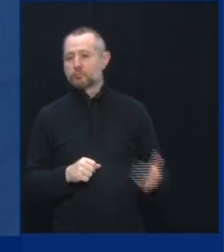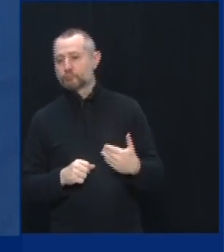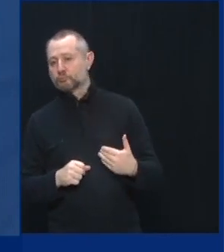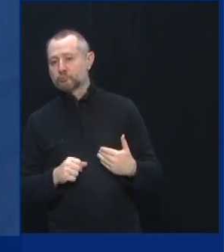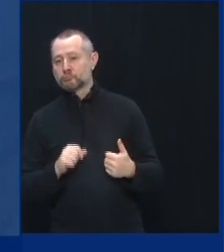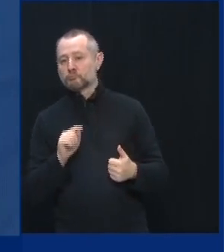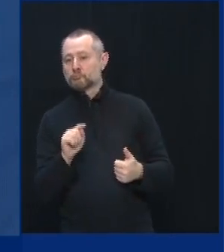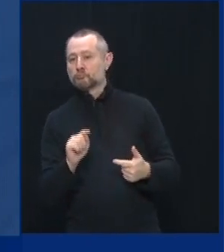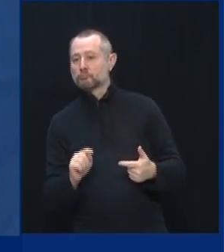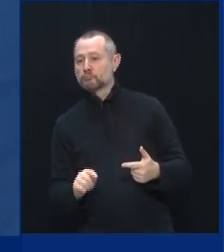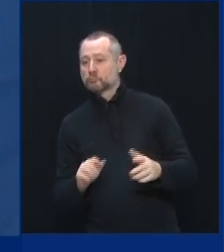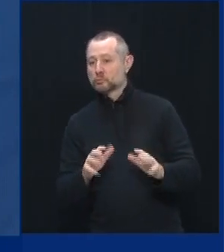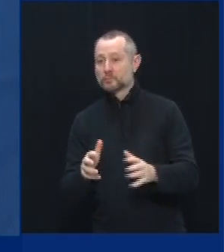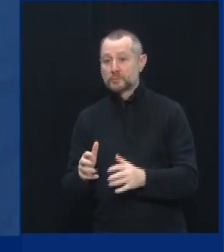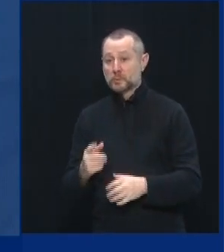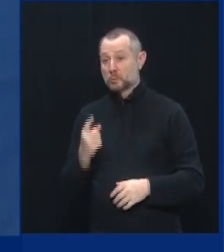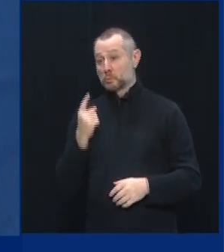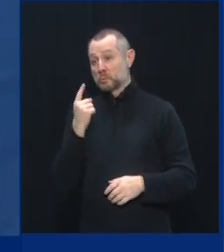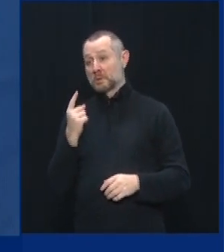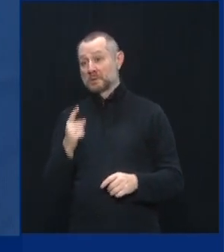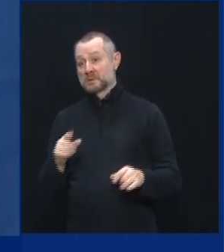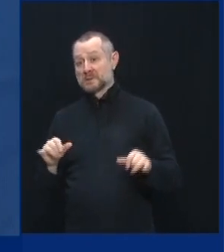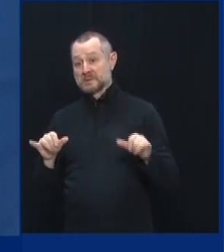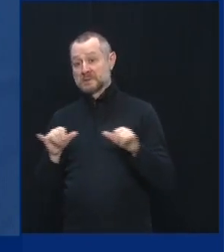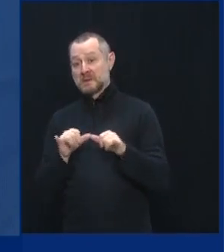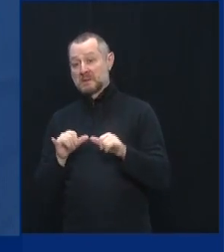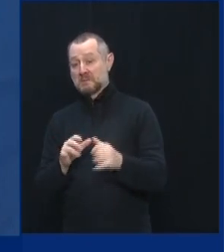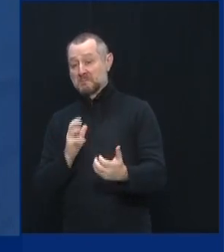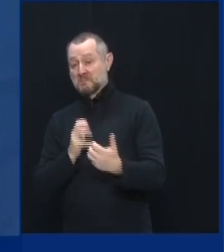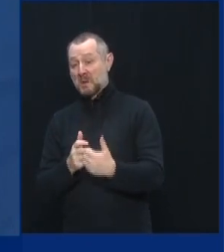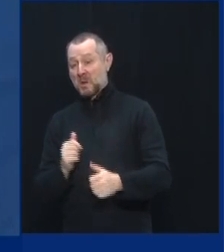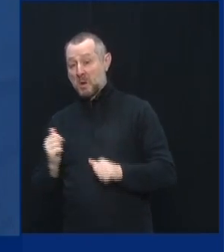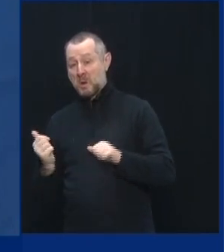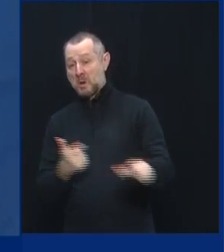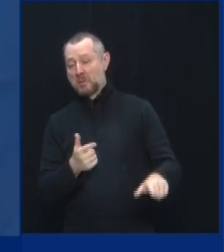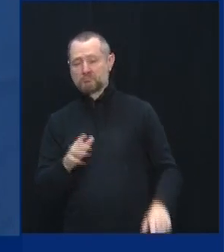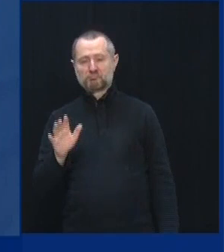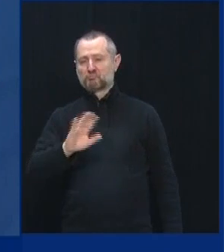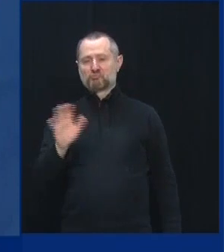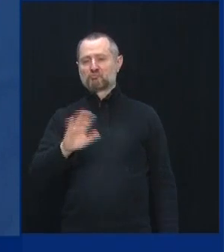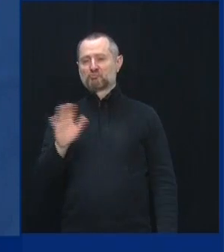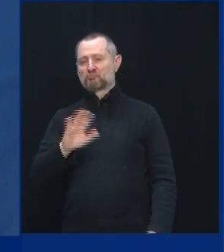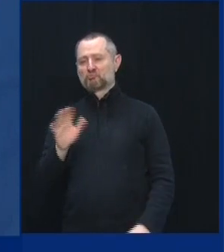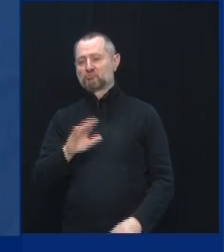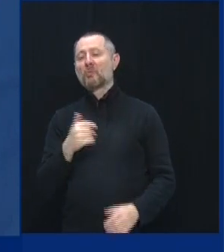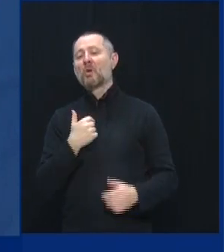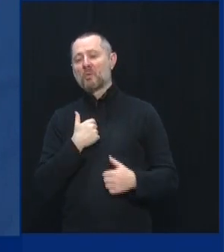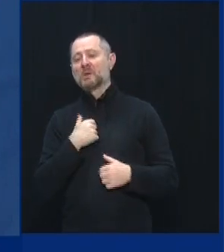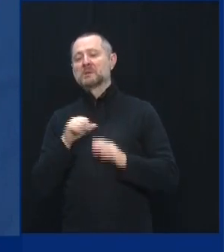THEIR FIRE, THEIR TEACHERS, AND THEY DO HAVE FLEXIBILITY. THERE IS NO ONE SIZE FITS ALL